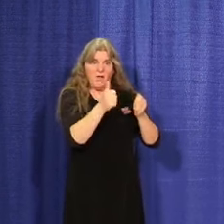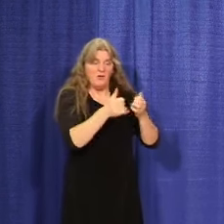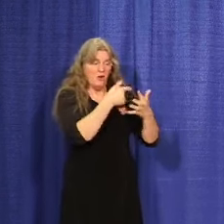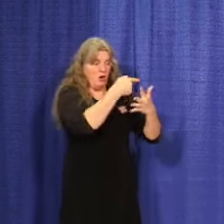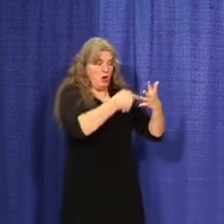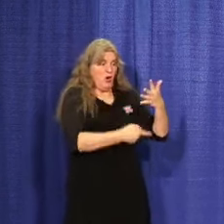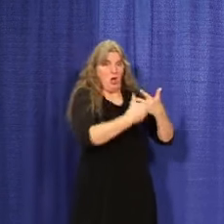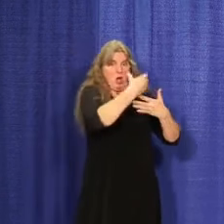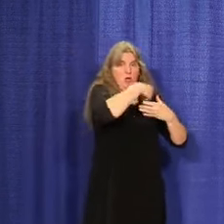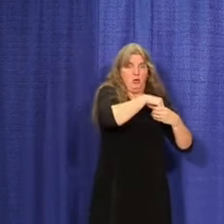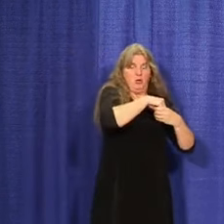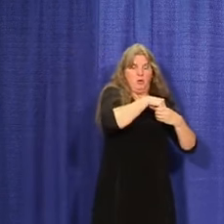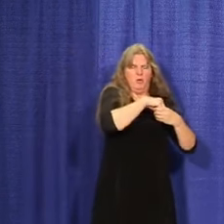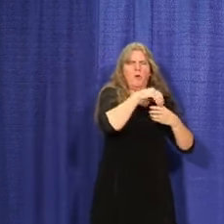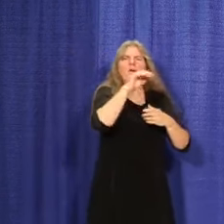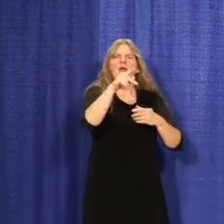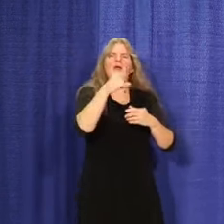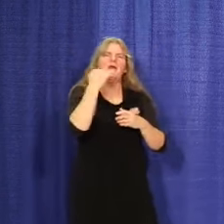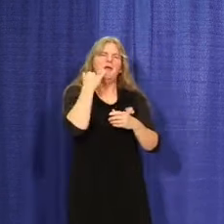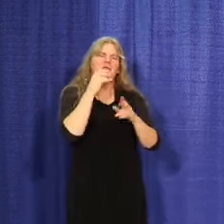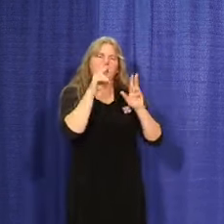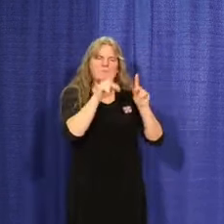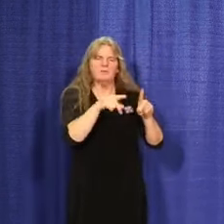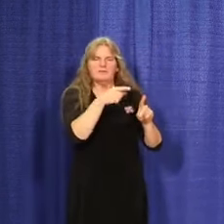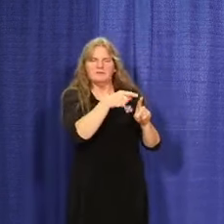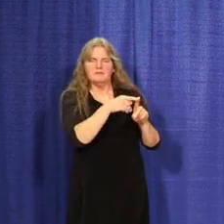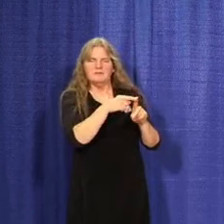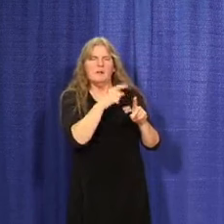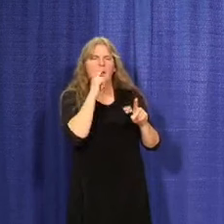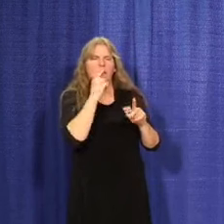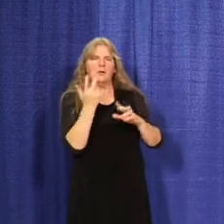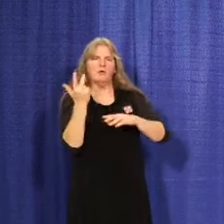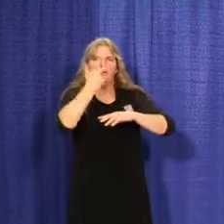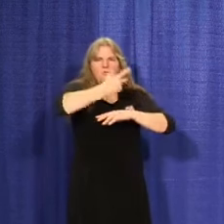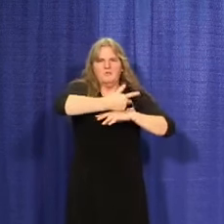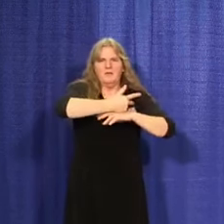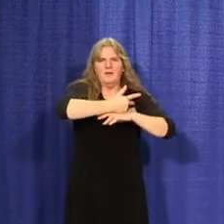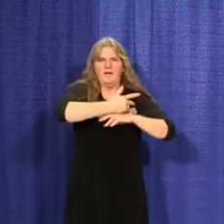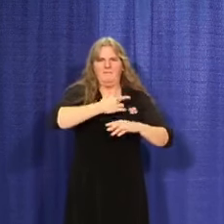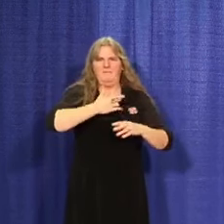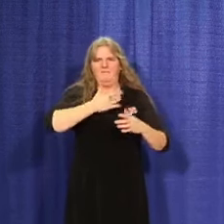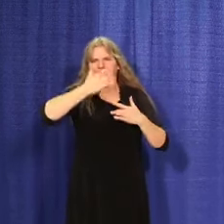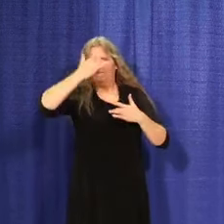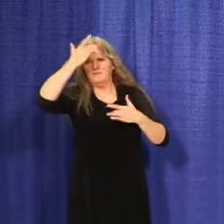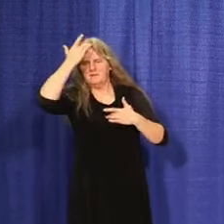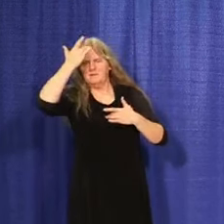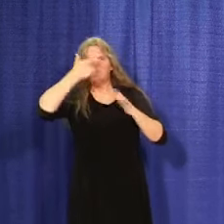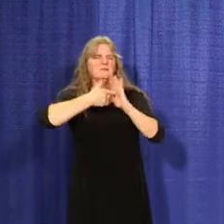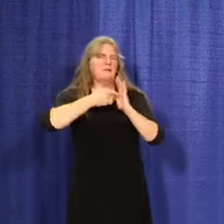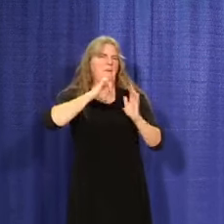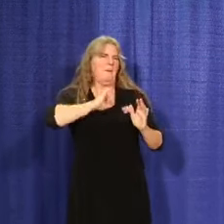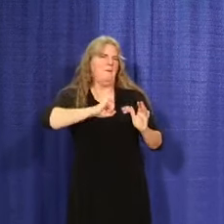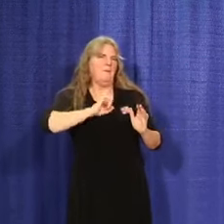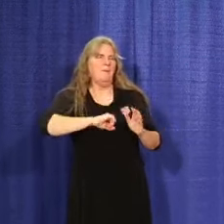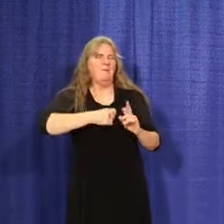say, day three of symptoms that include a cough, fever and a headache ended is COVID, the